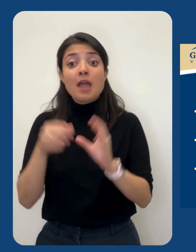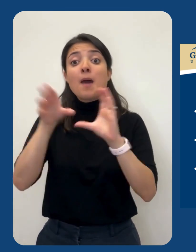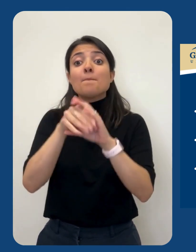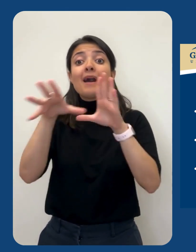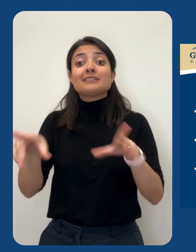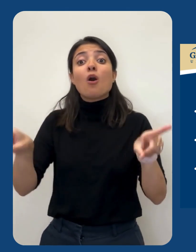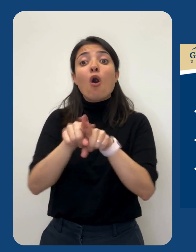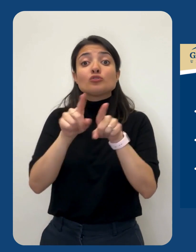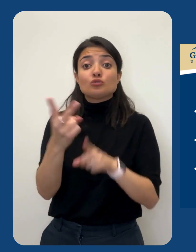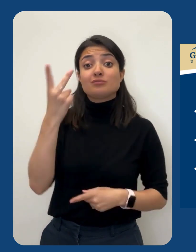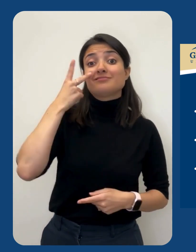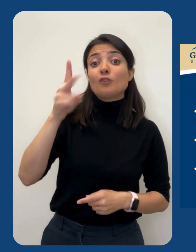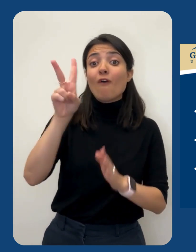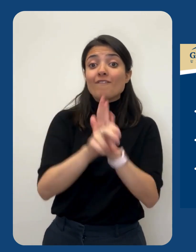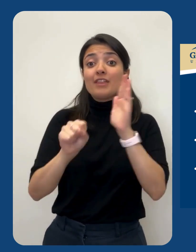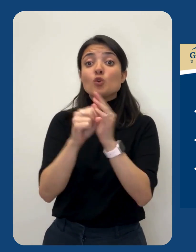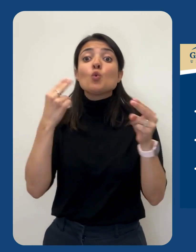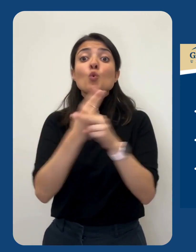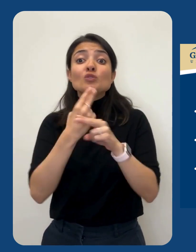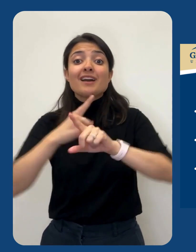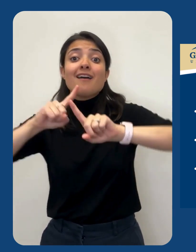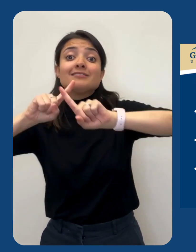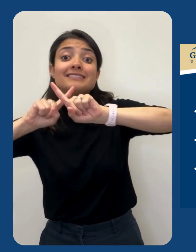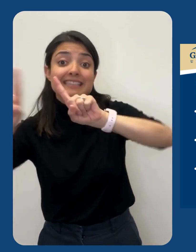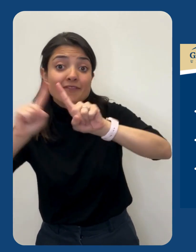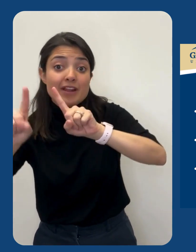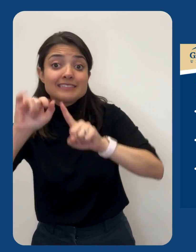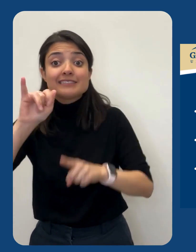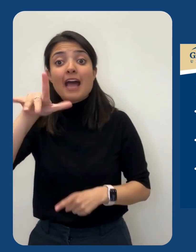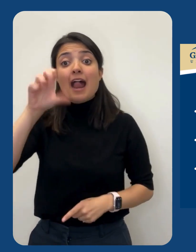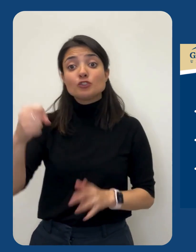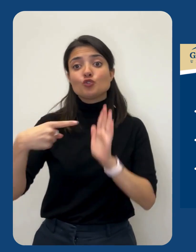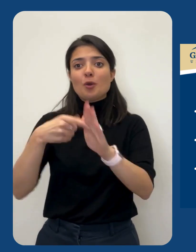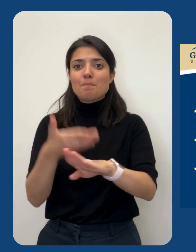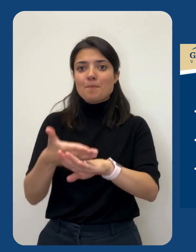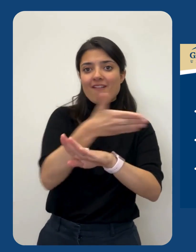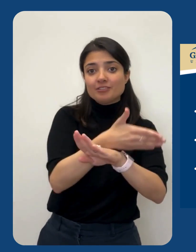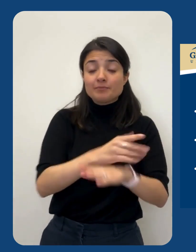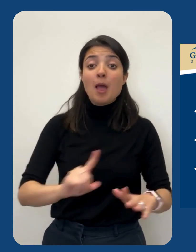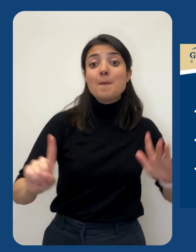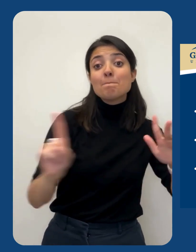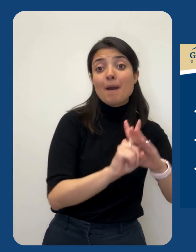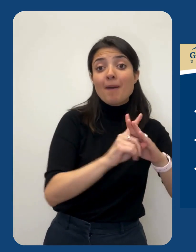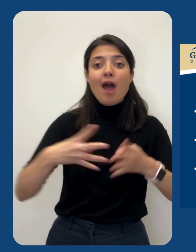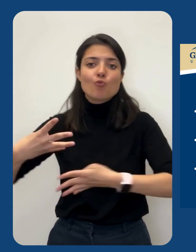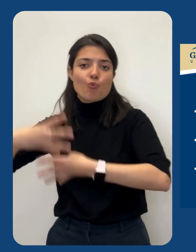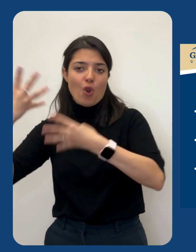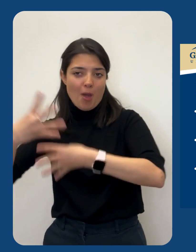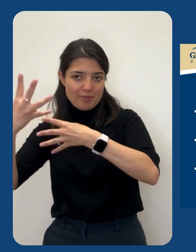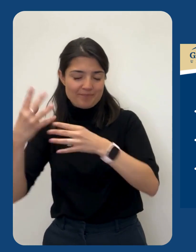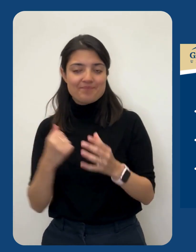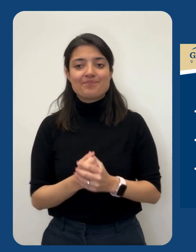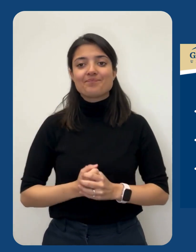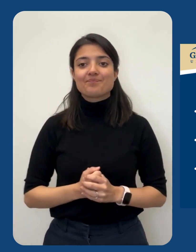Participants also saw videos using the different styles shown previously; pop-on and roll-up.